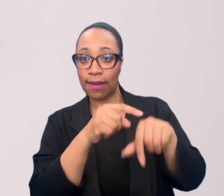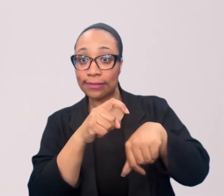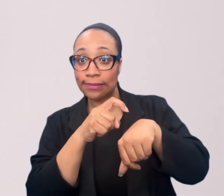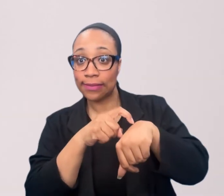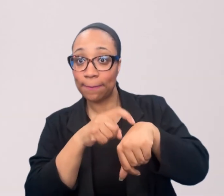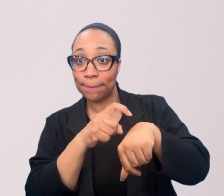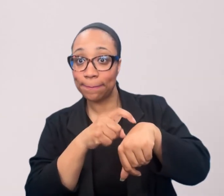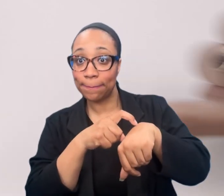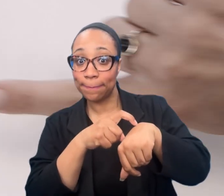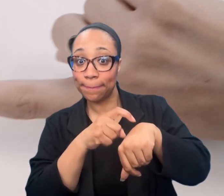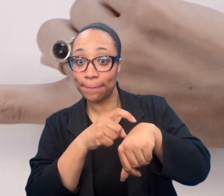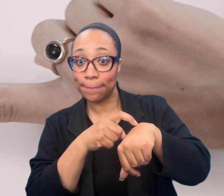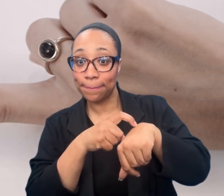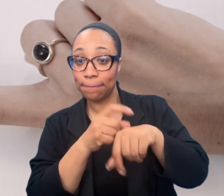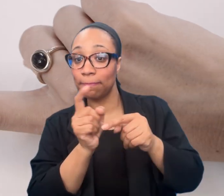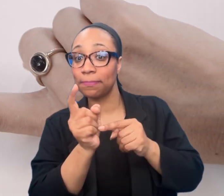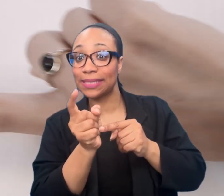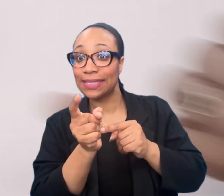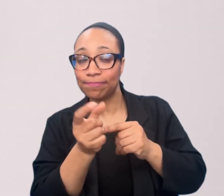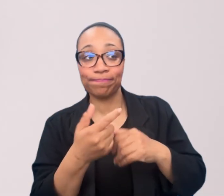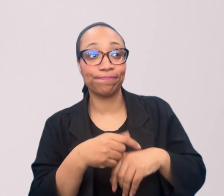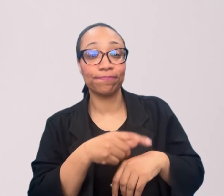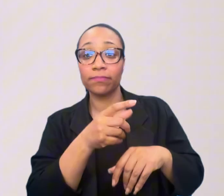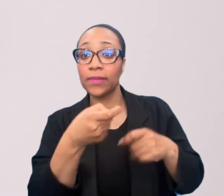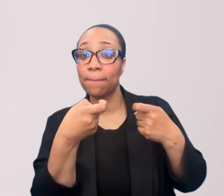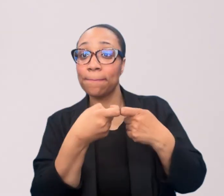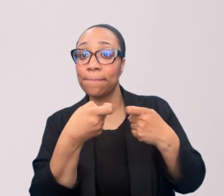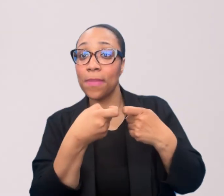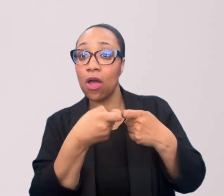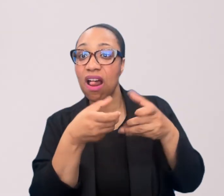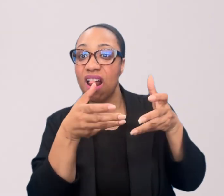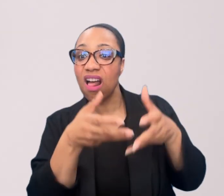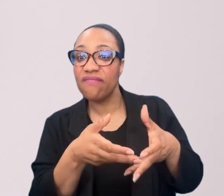pumping and an indicator for how much battery you have left because it does have that built-in